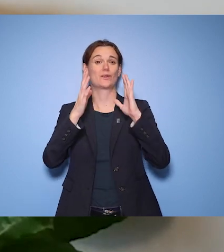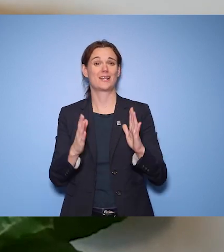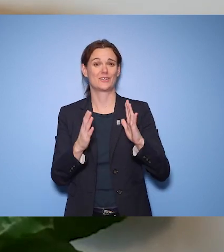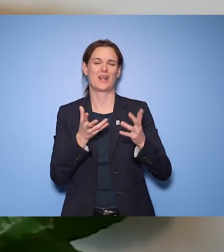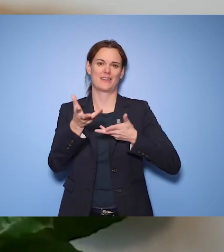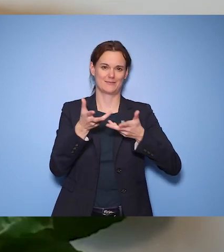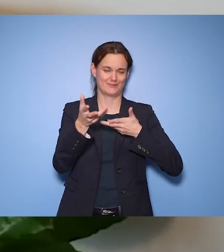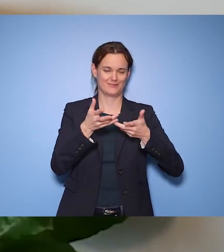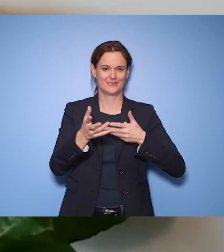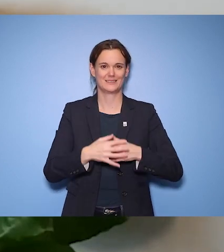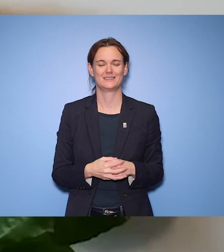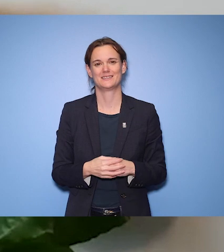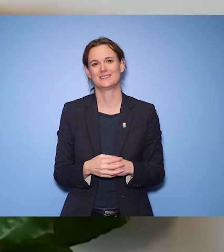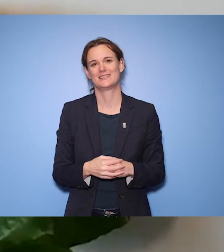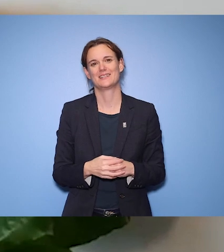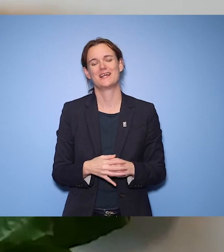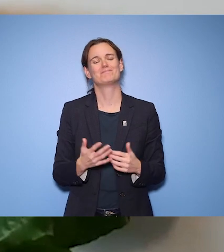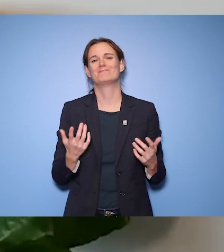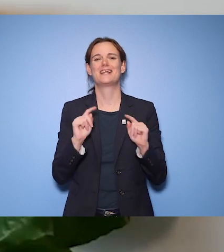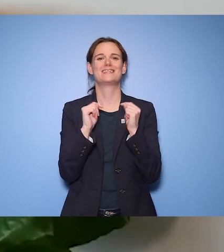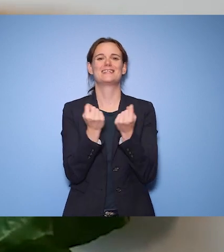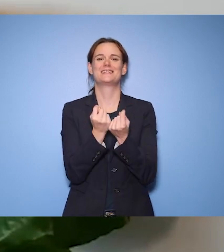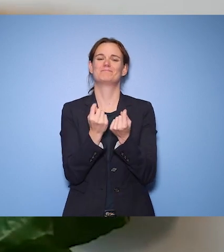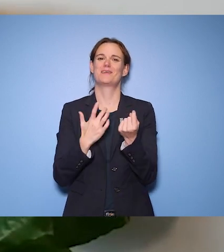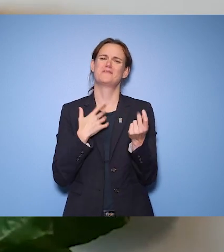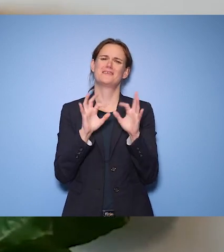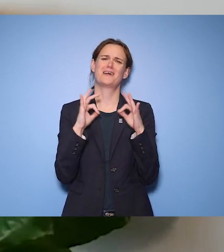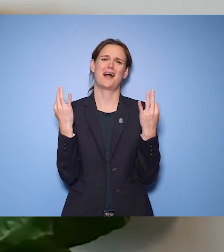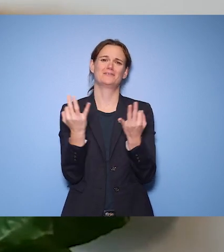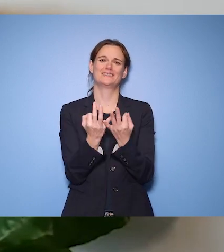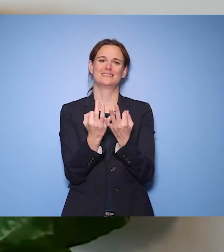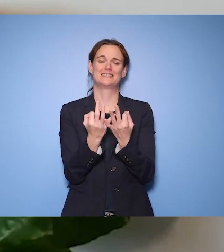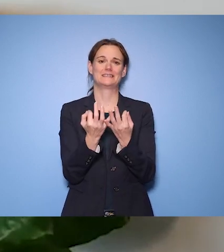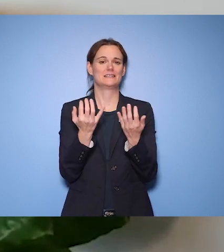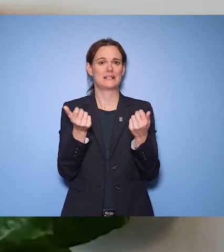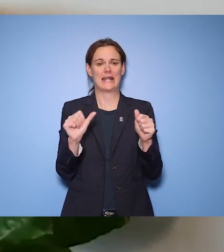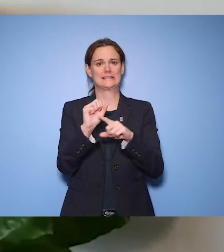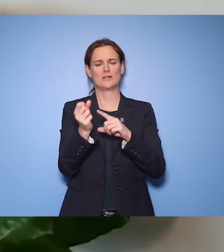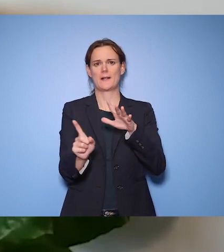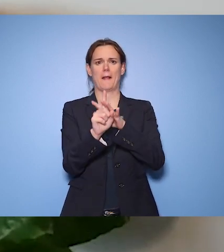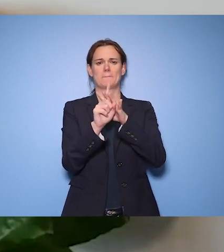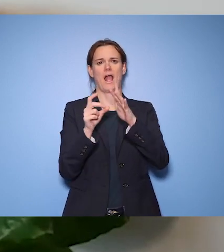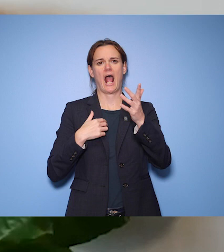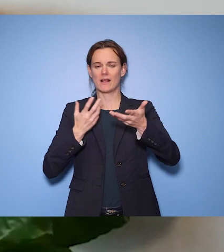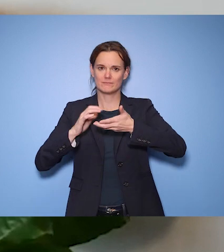My teams have here have felt like family to me. We collaborate on the many situations that